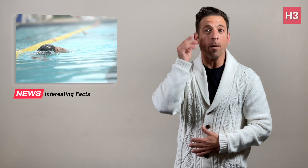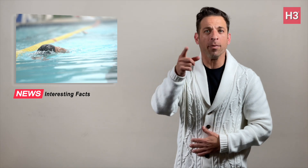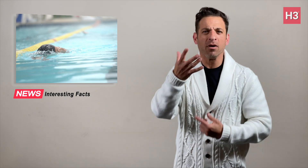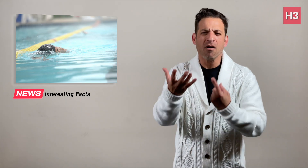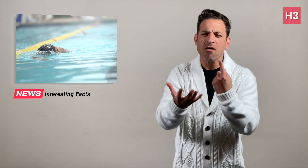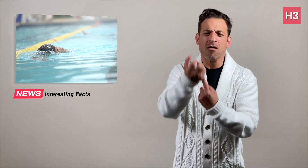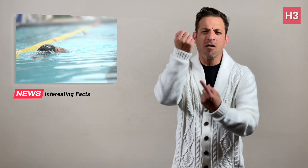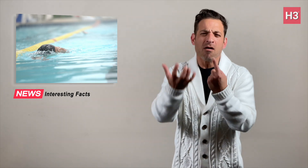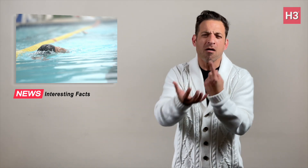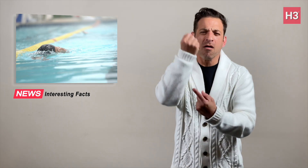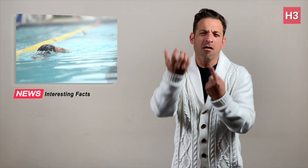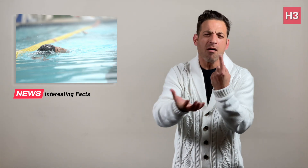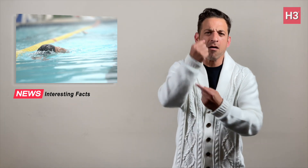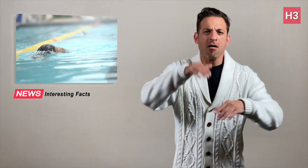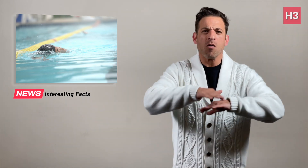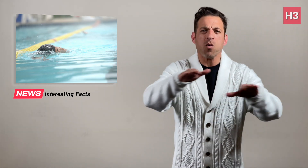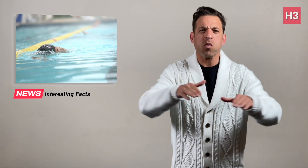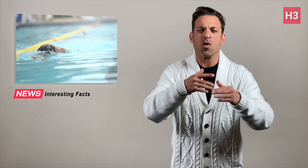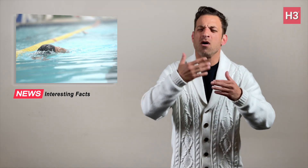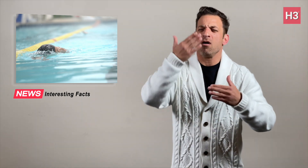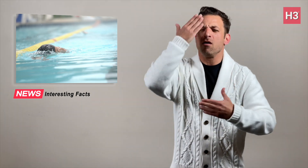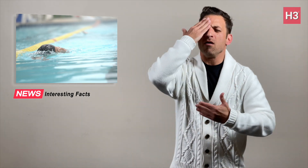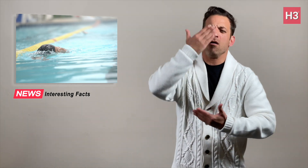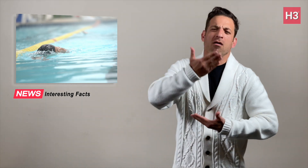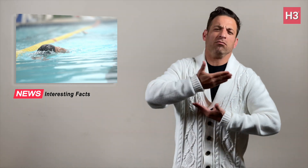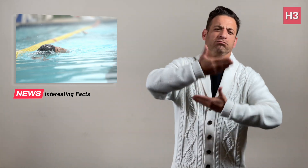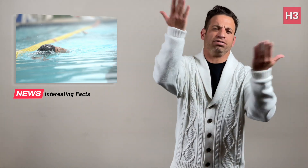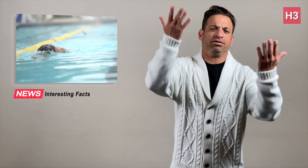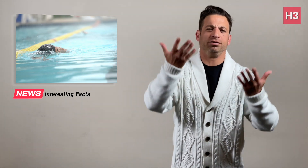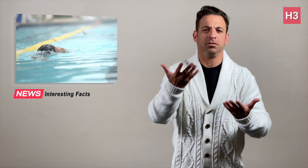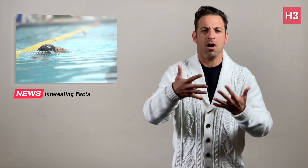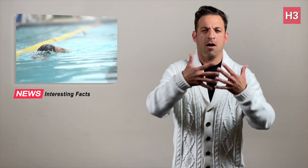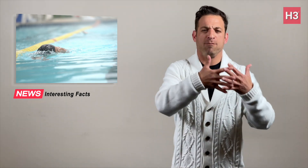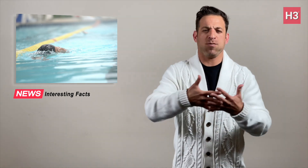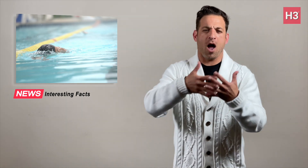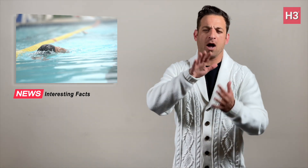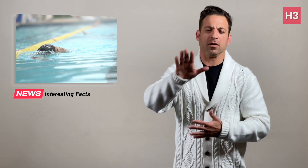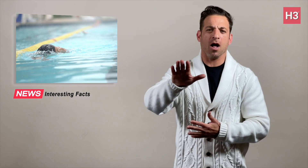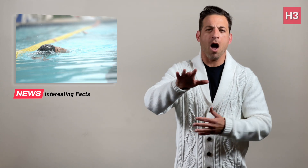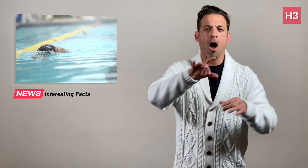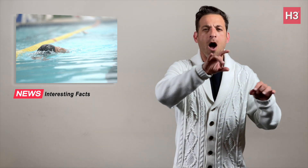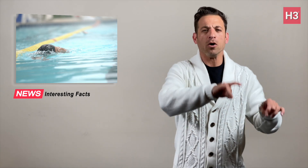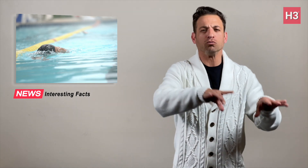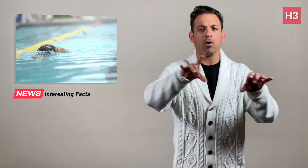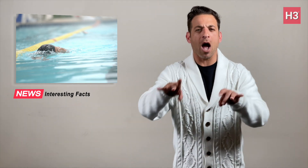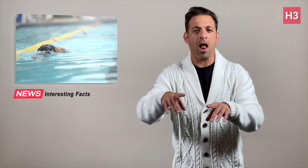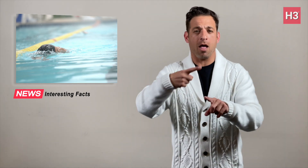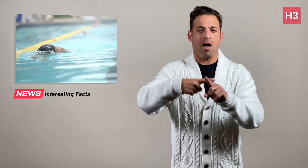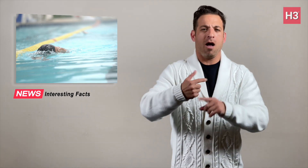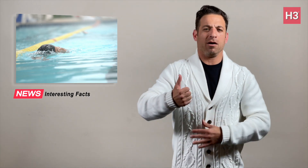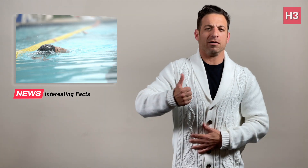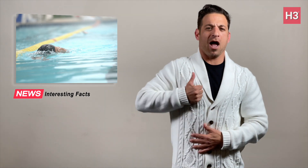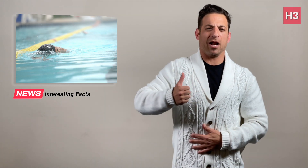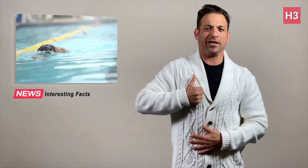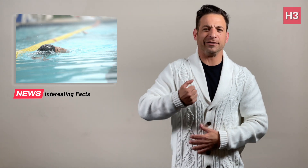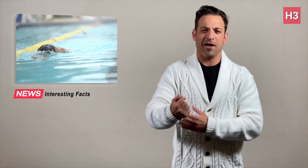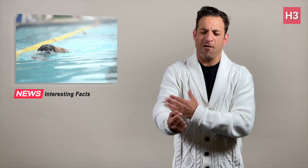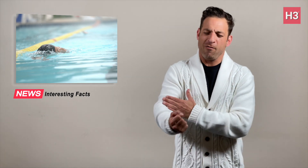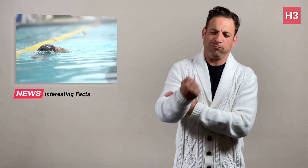gold medals in swimming came from the USA, Australia and Canada.